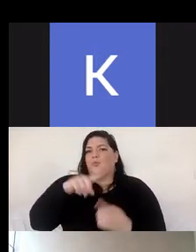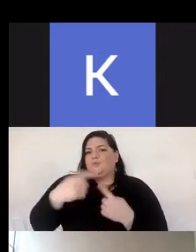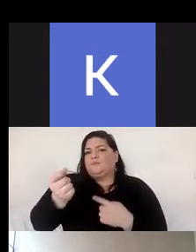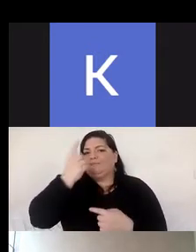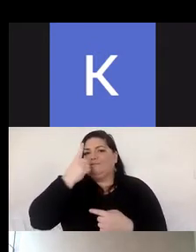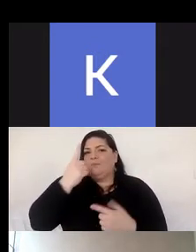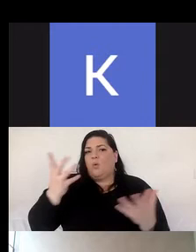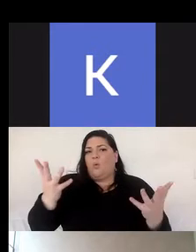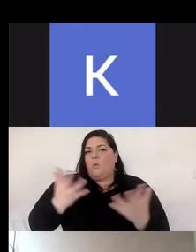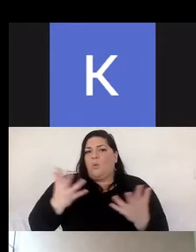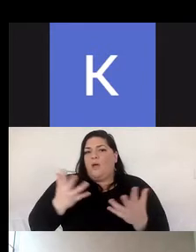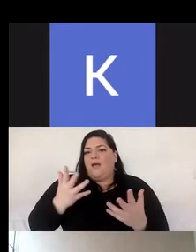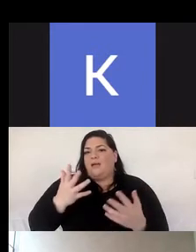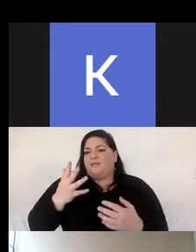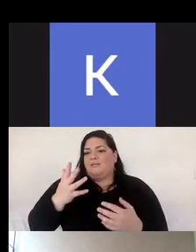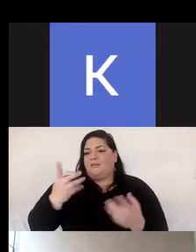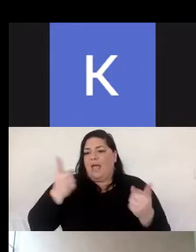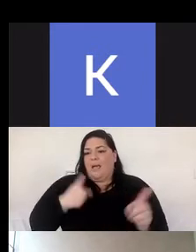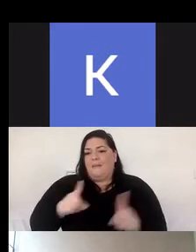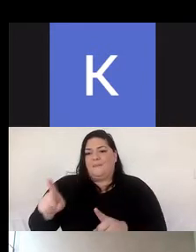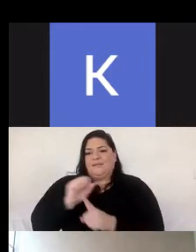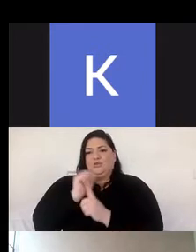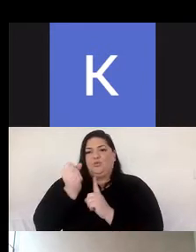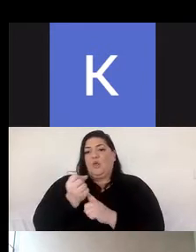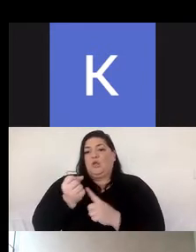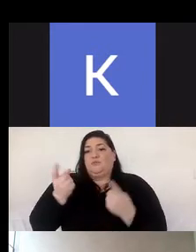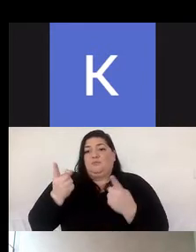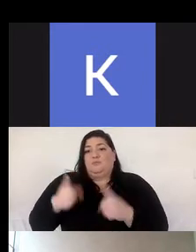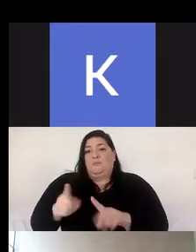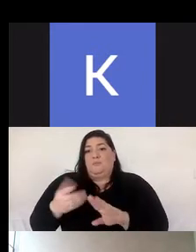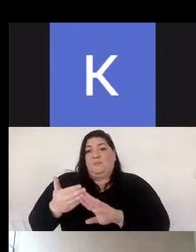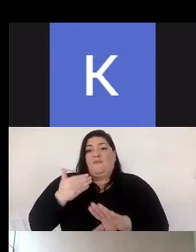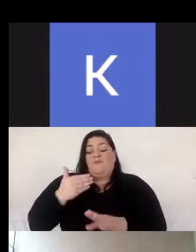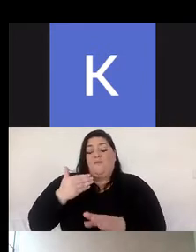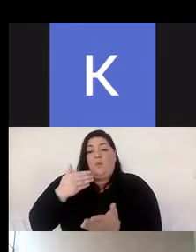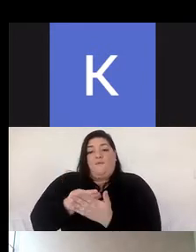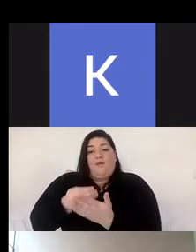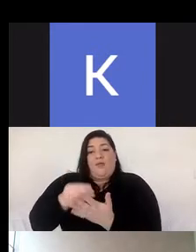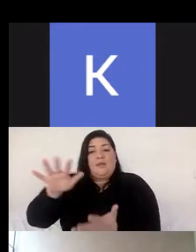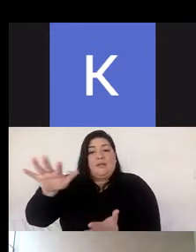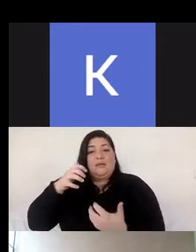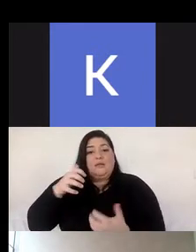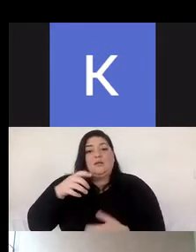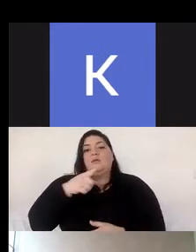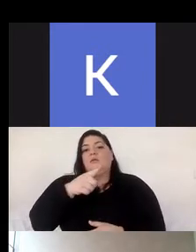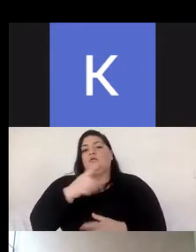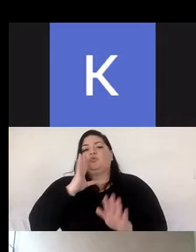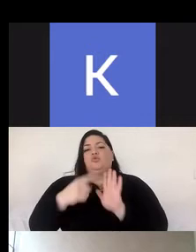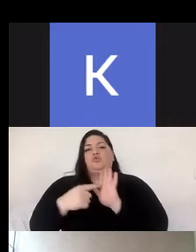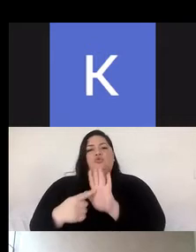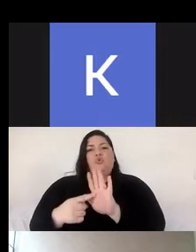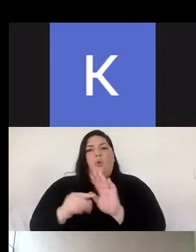like before this funding was on the scene. It shows a clear cause and effect